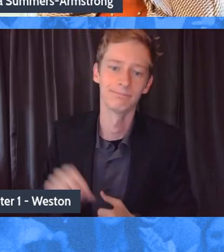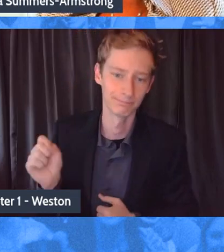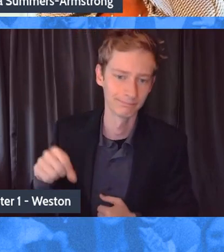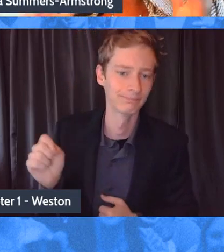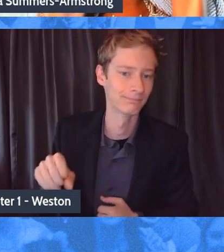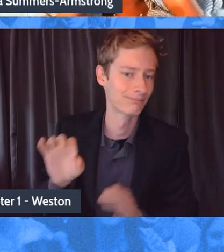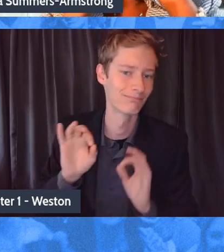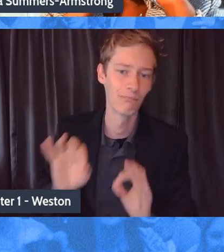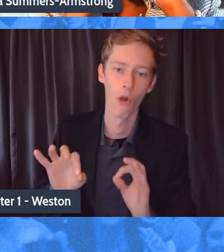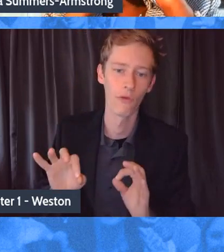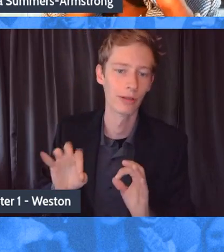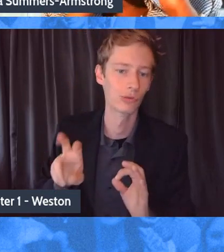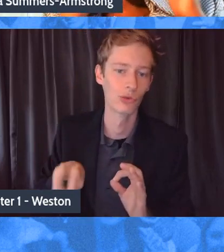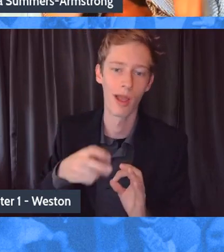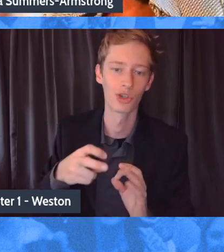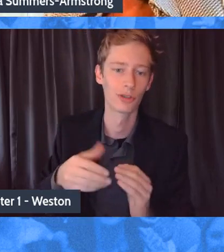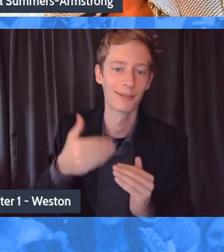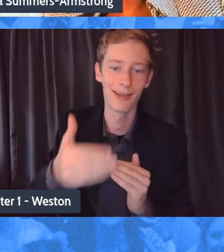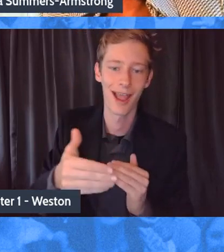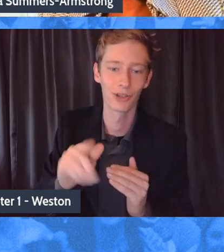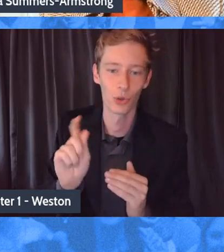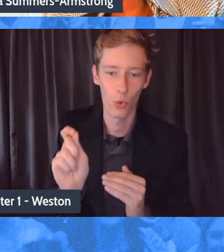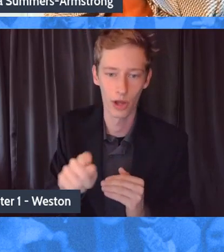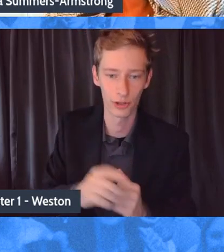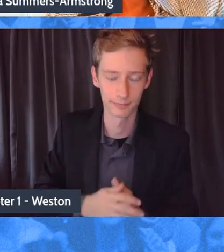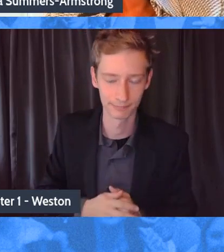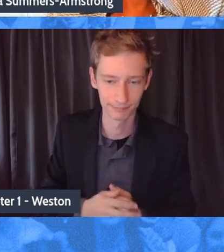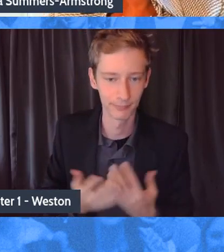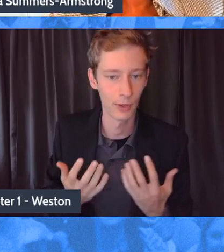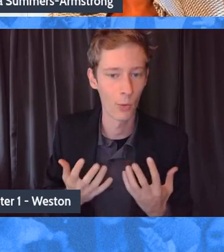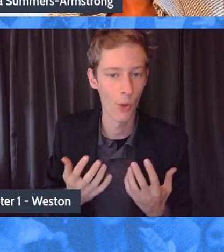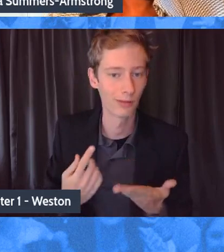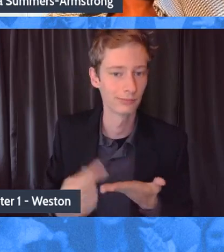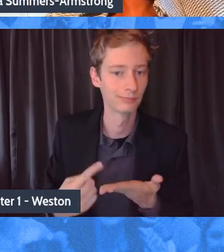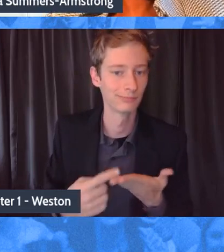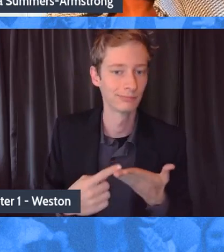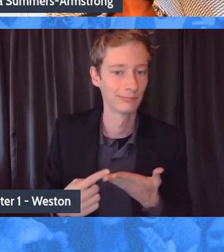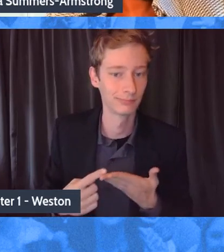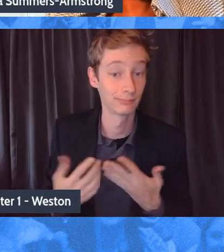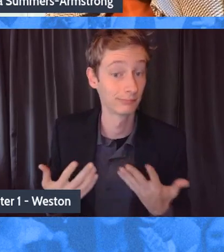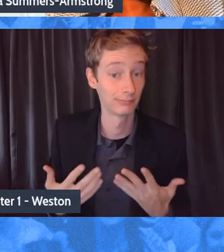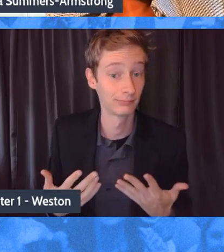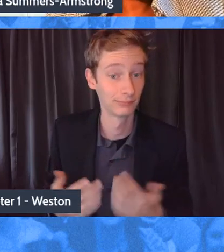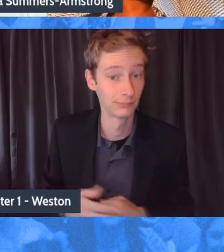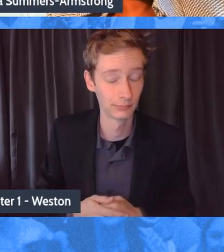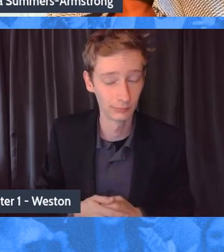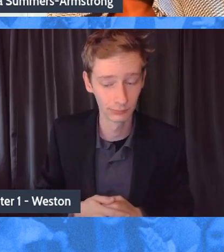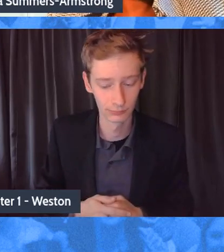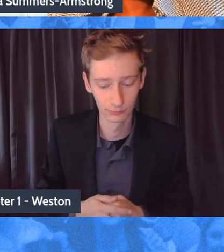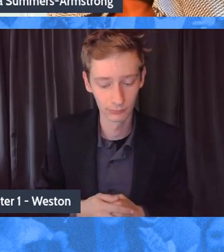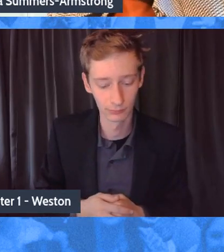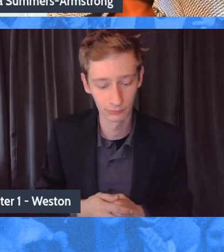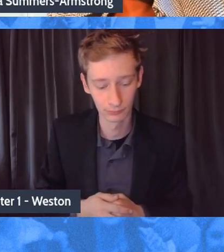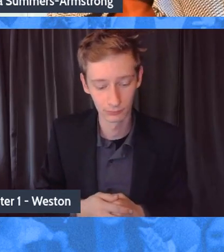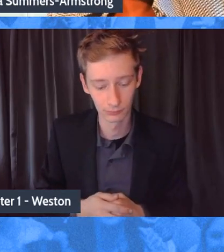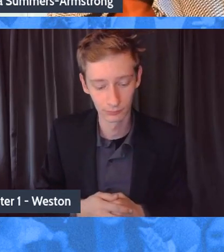into the next question we'd like to talk about, which is why you all feel it's so important